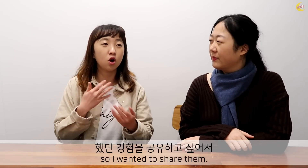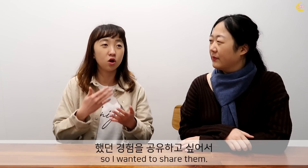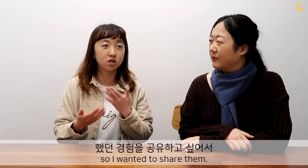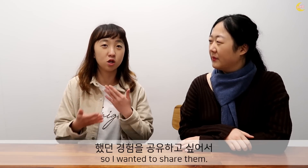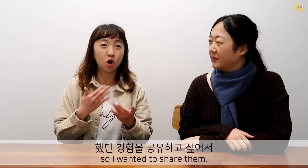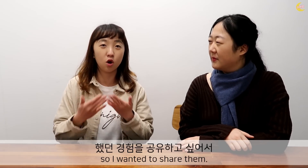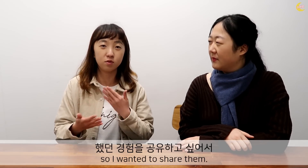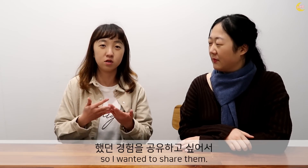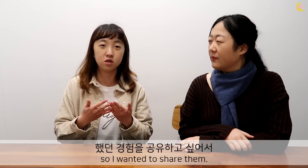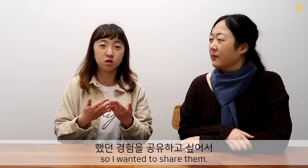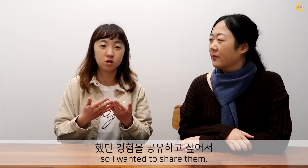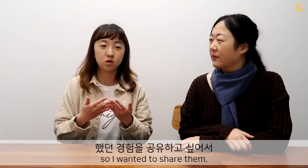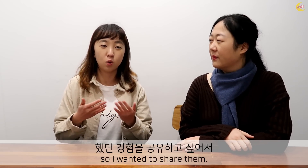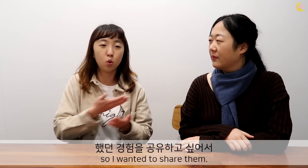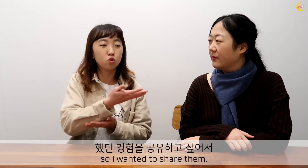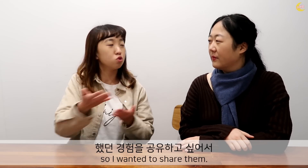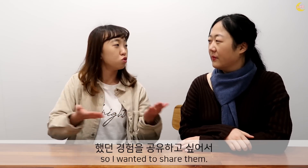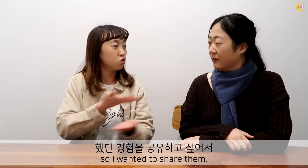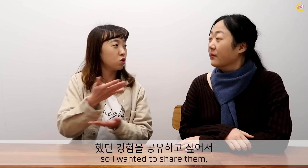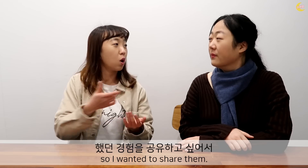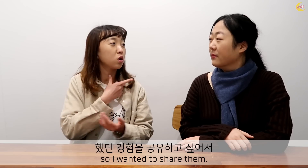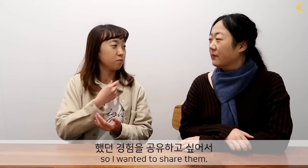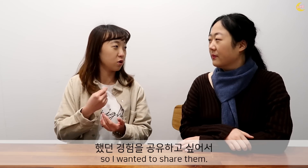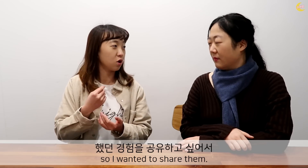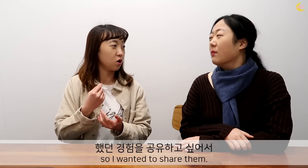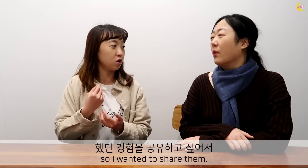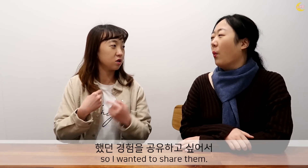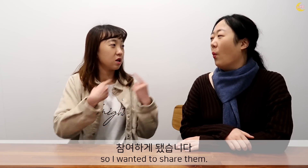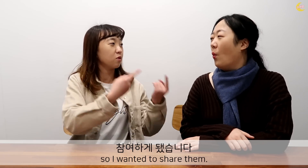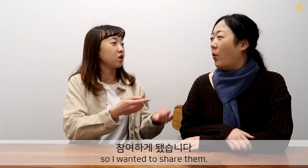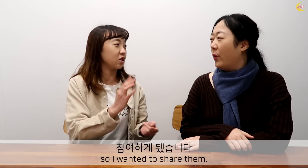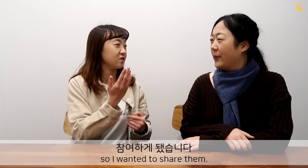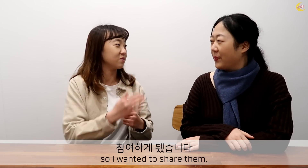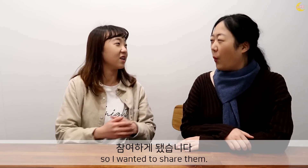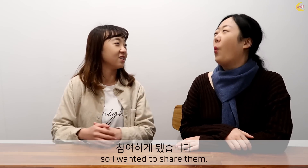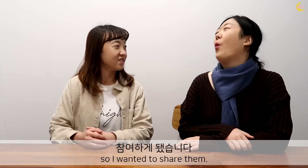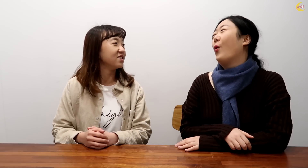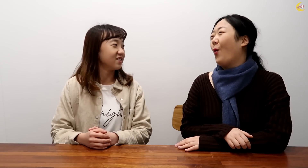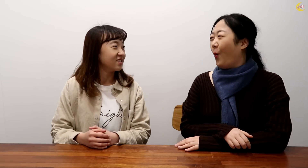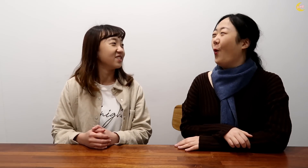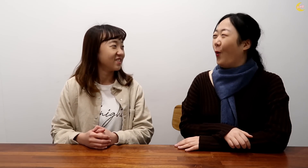so I wanted to share them.